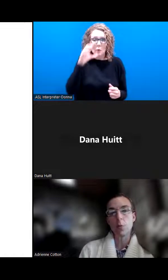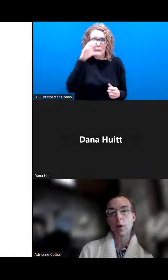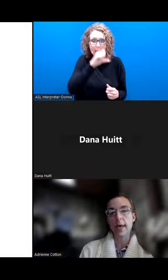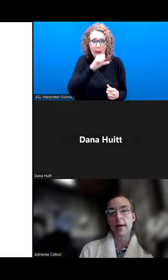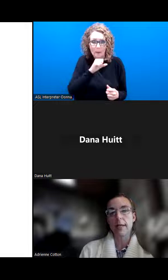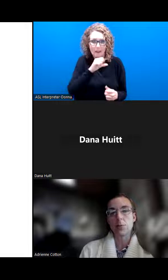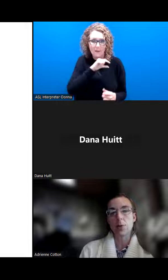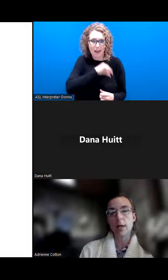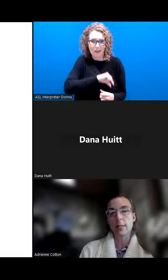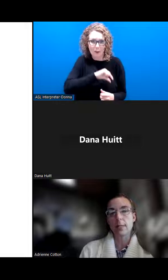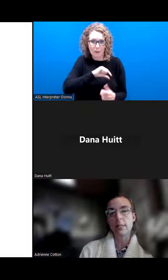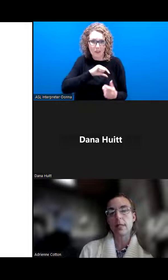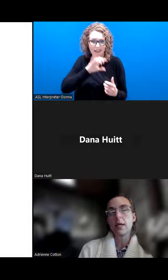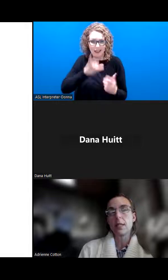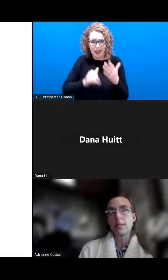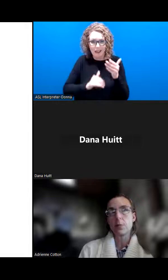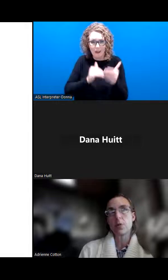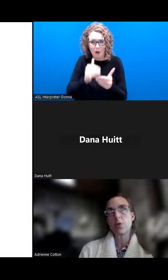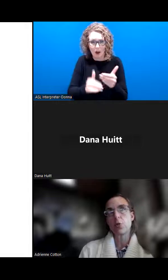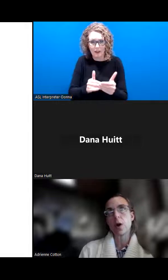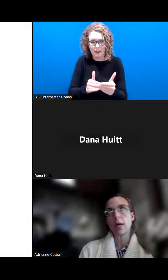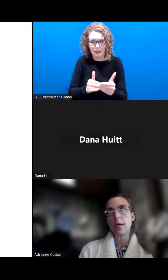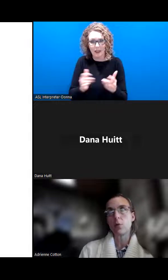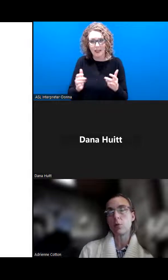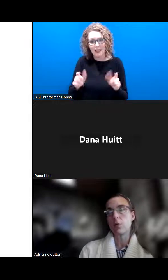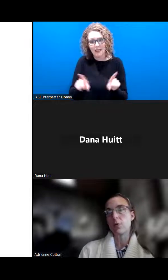that over the top million-dollar cost per surgeries, but otherwise